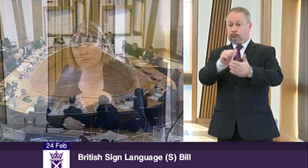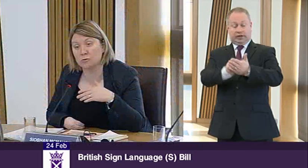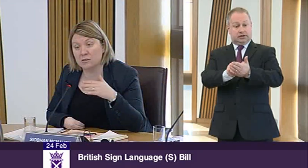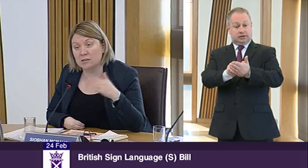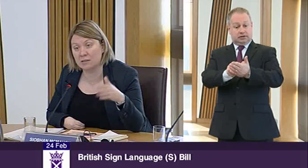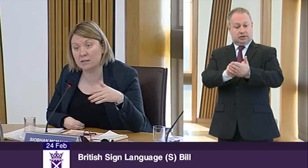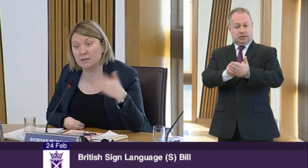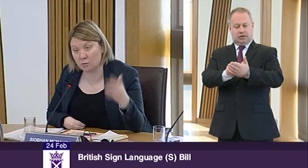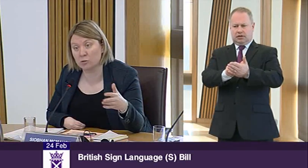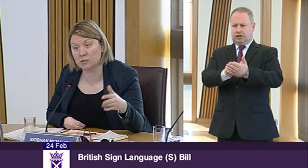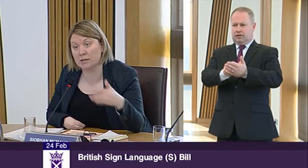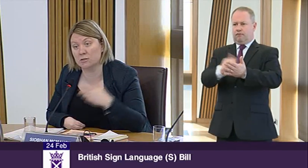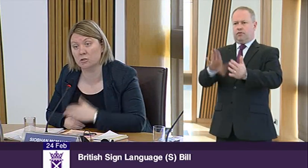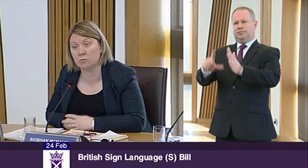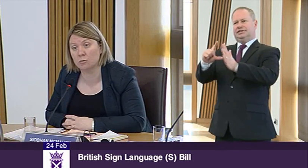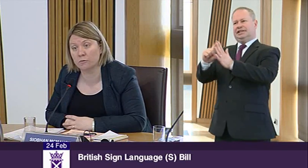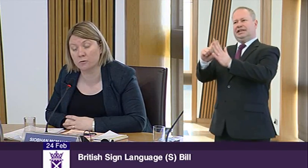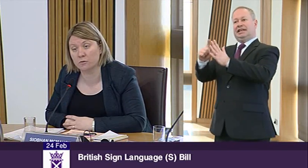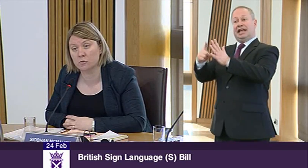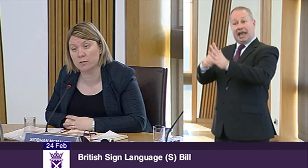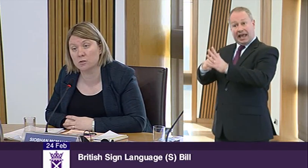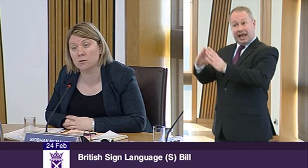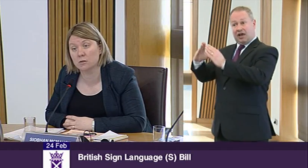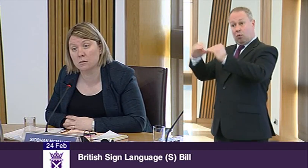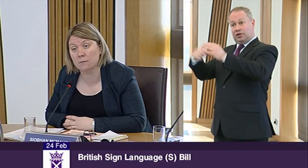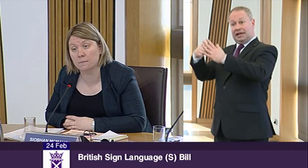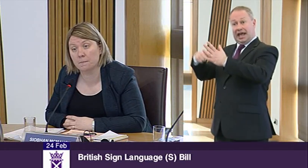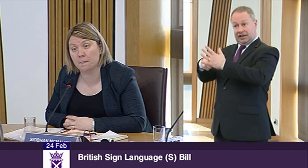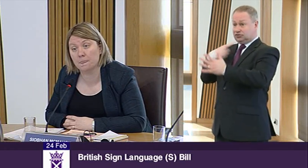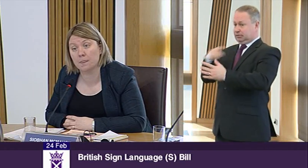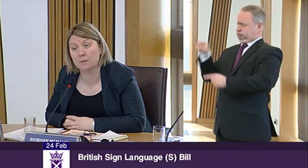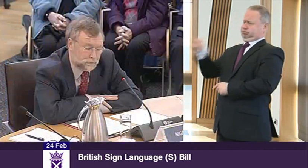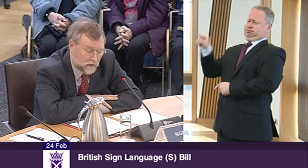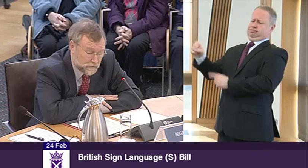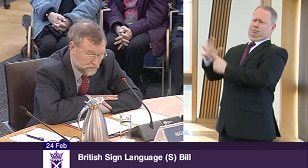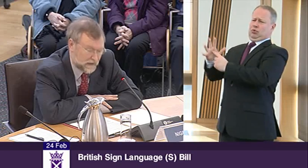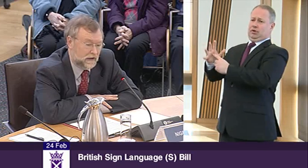communicators, how are you meeting the needs under the DDA and the Equality Act 2010 that you spoke of in response to the first question?